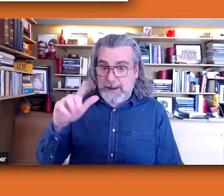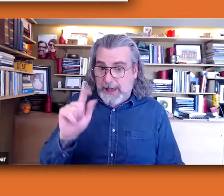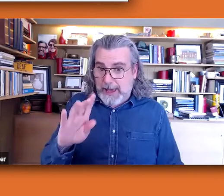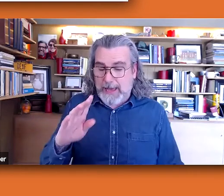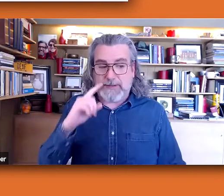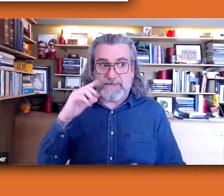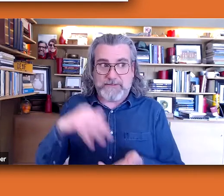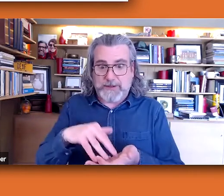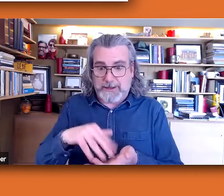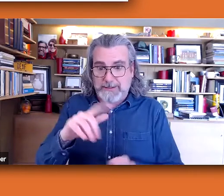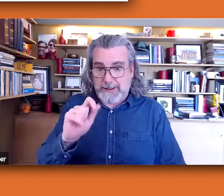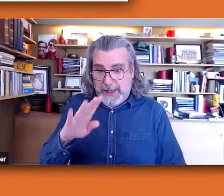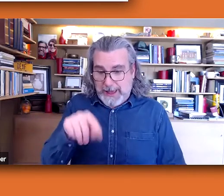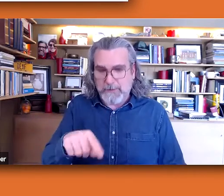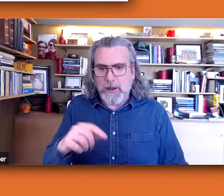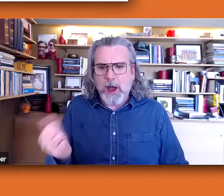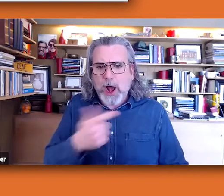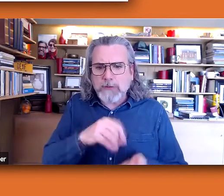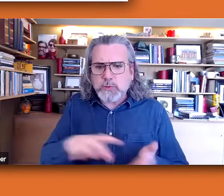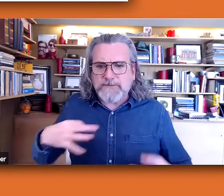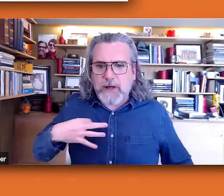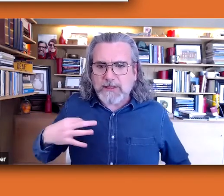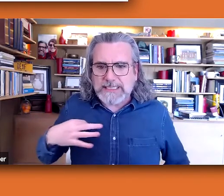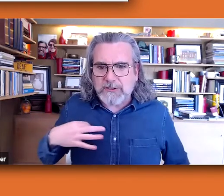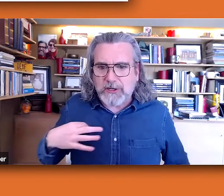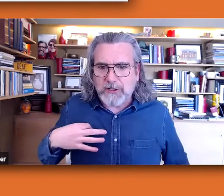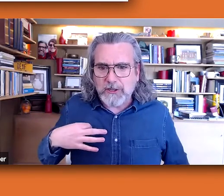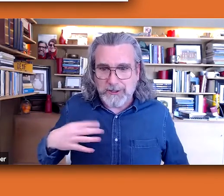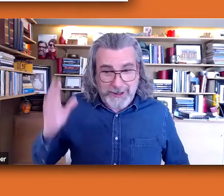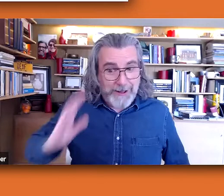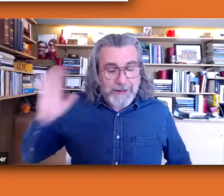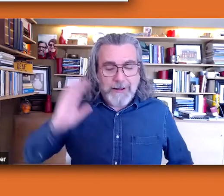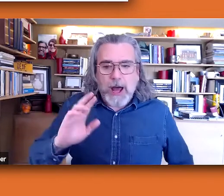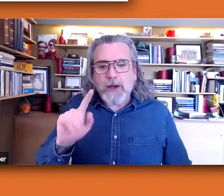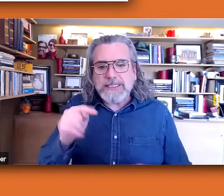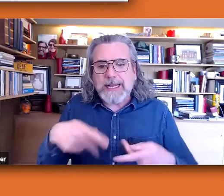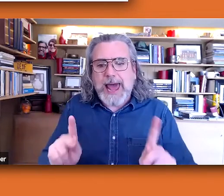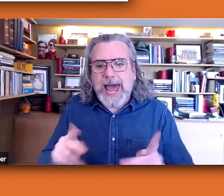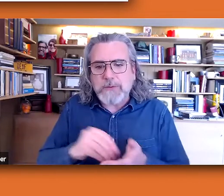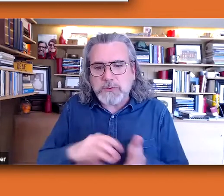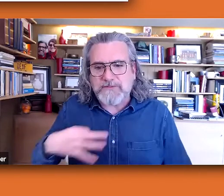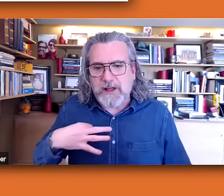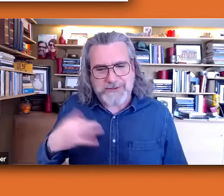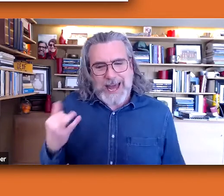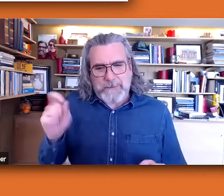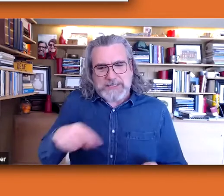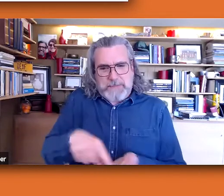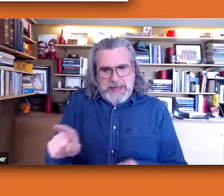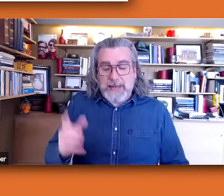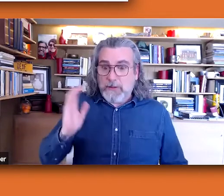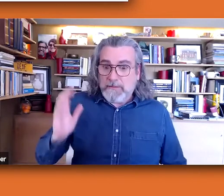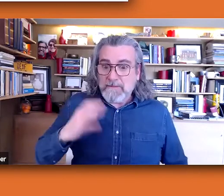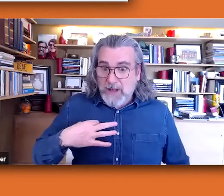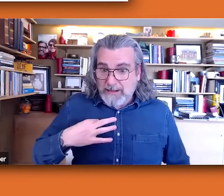I created the Deaf Studies Lab with all the students being volunteer because back then, RIT allowed students to volunteer.